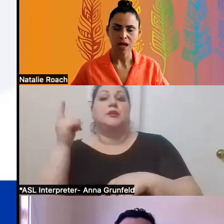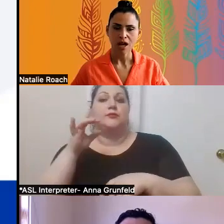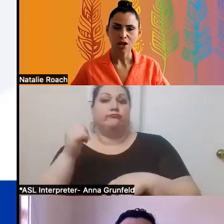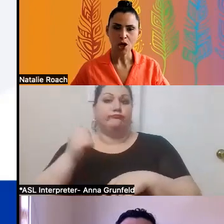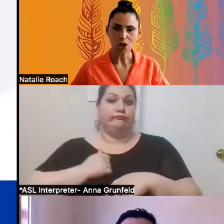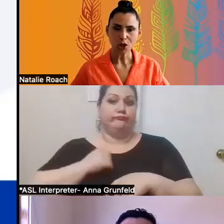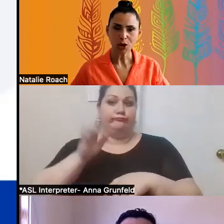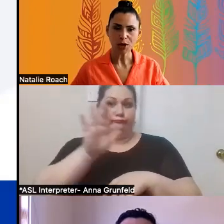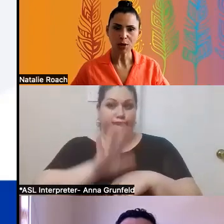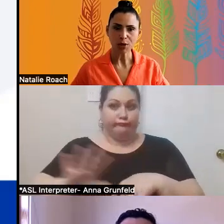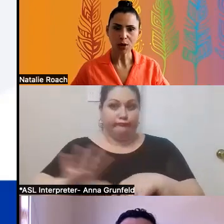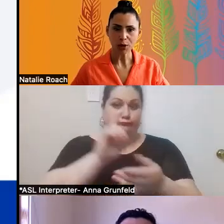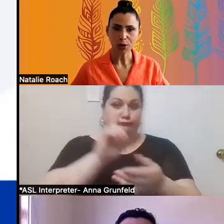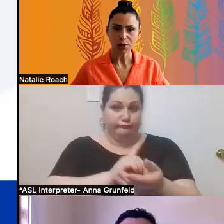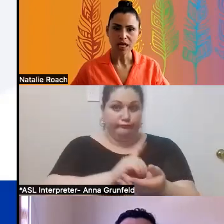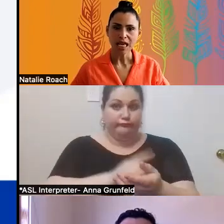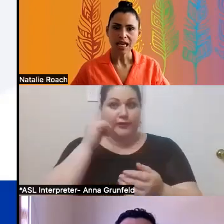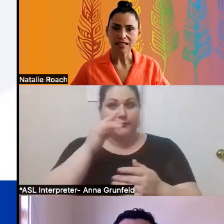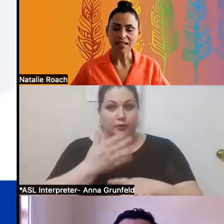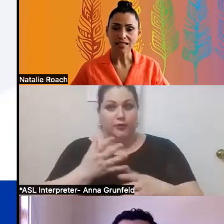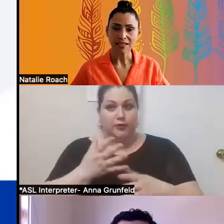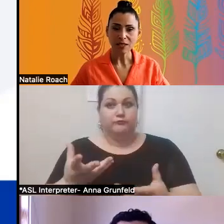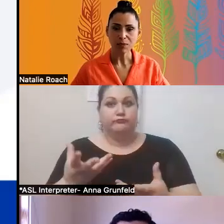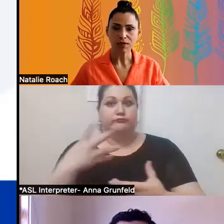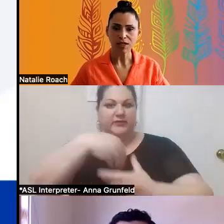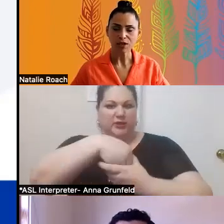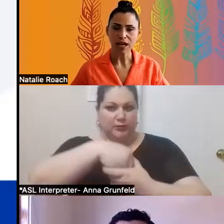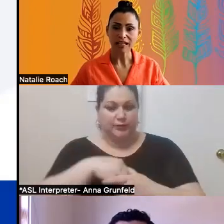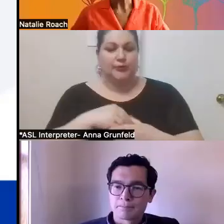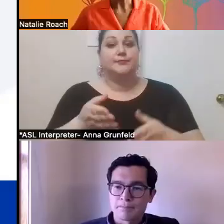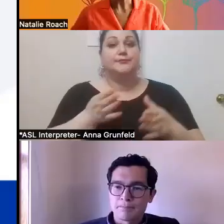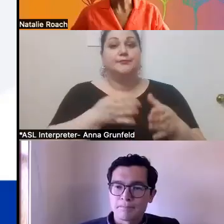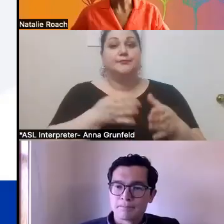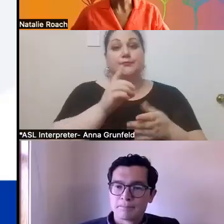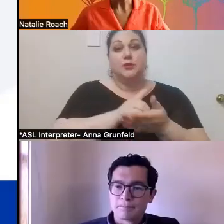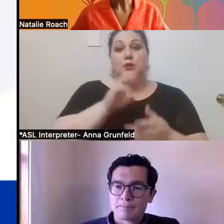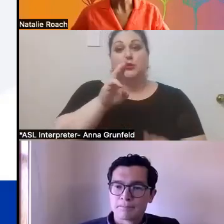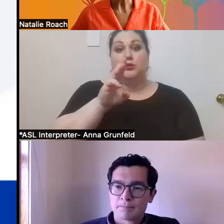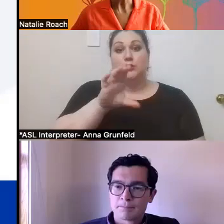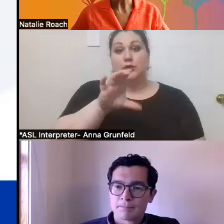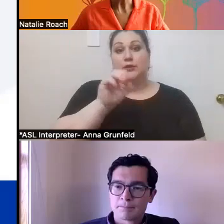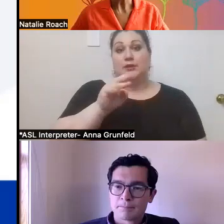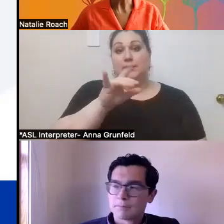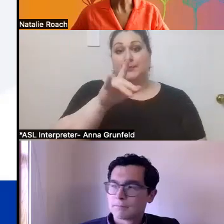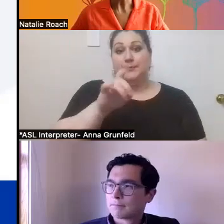Dr. Camille Munro is an assistant professor and clinician teacher with the Division of